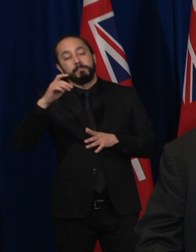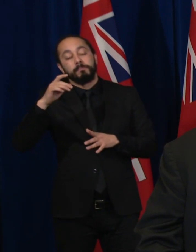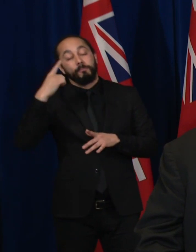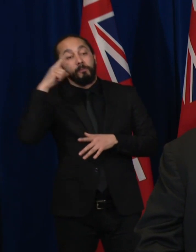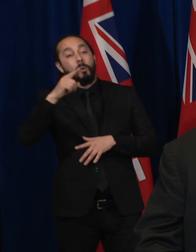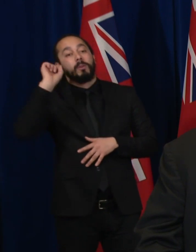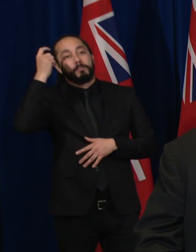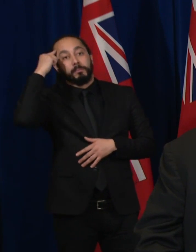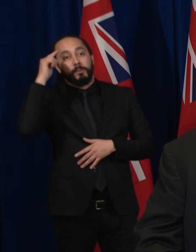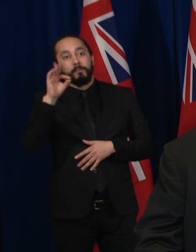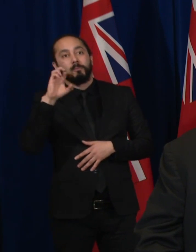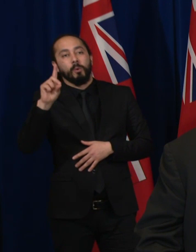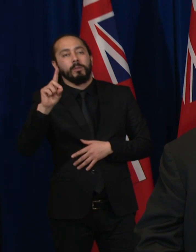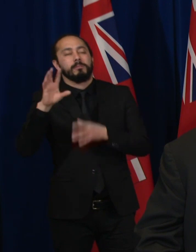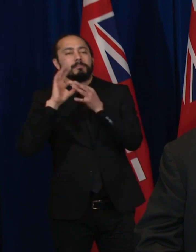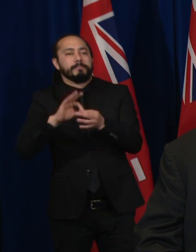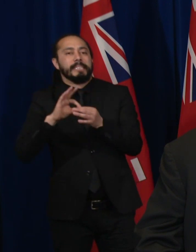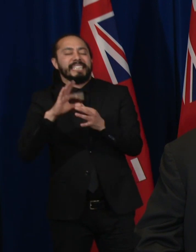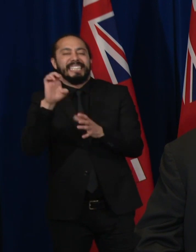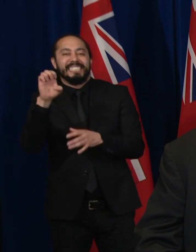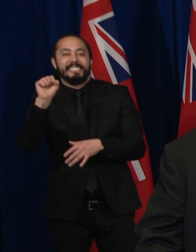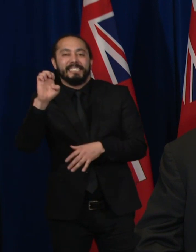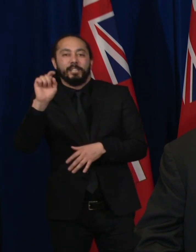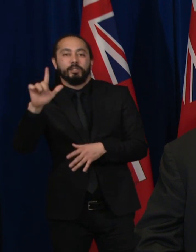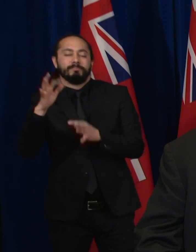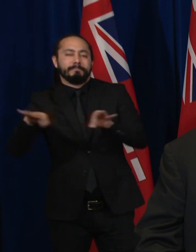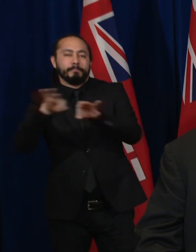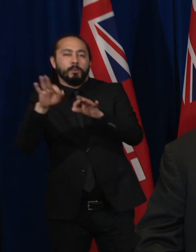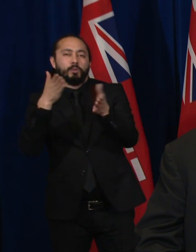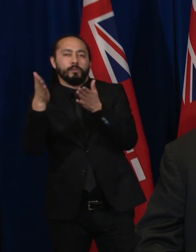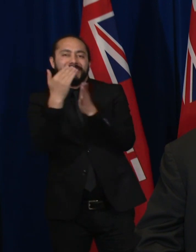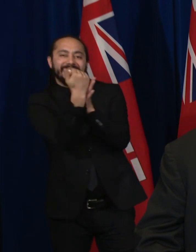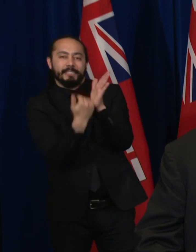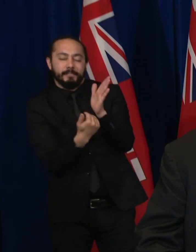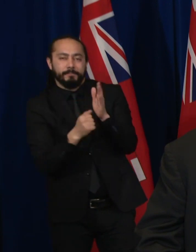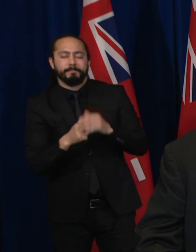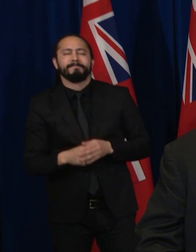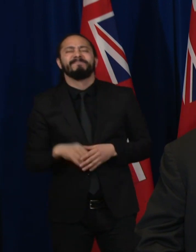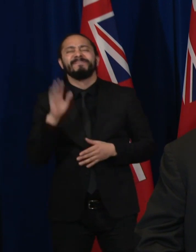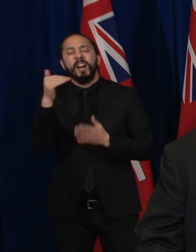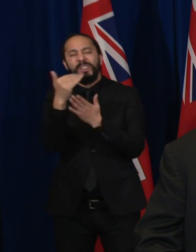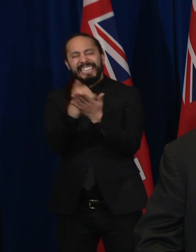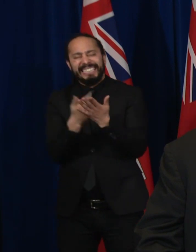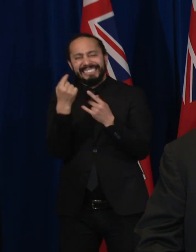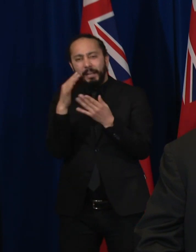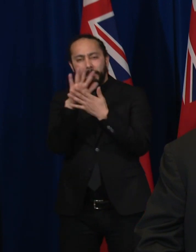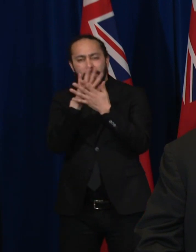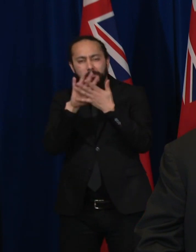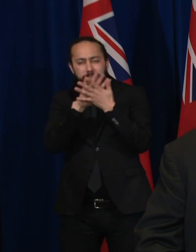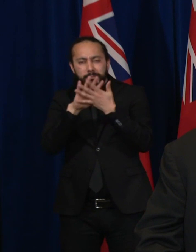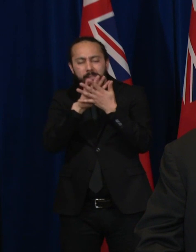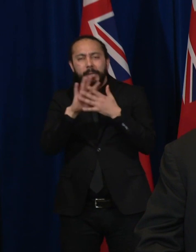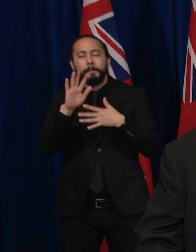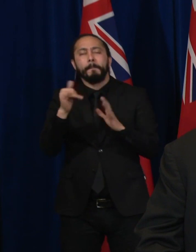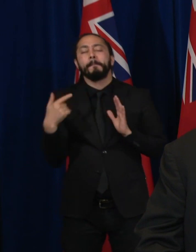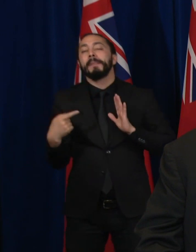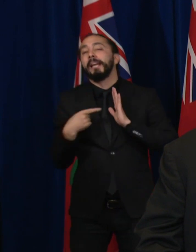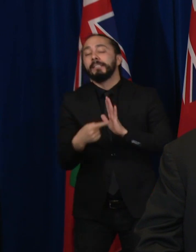We received some questions about some grey areas in the list. To give you a specific example example, we've heard from